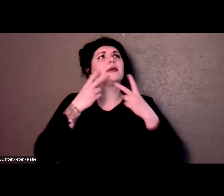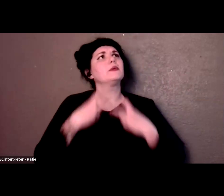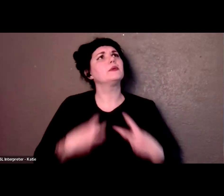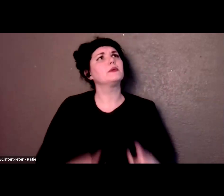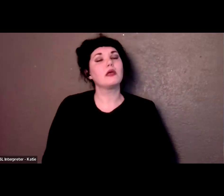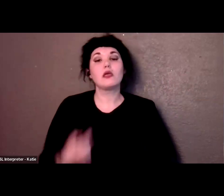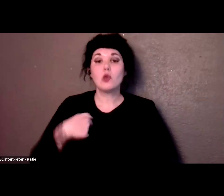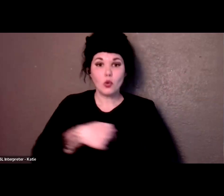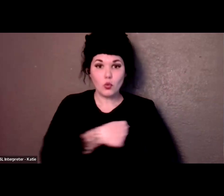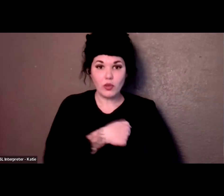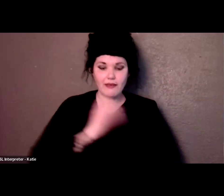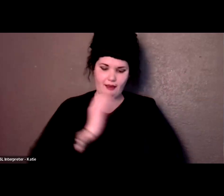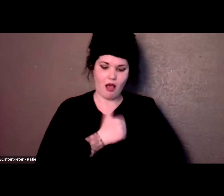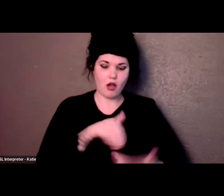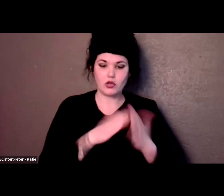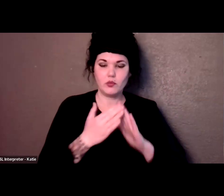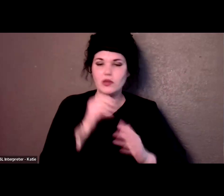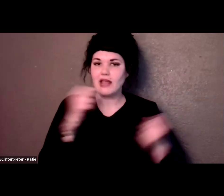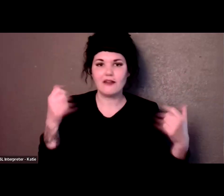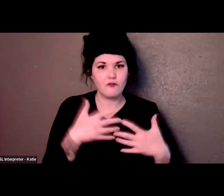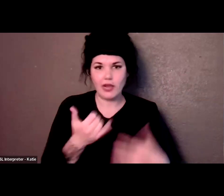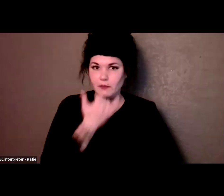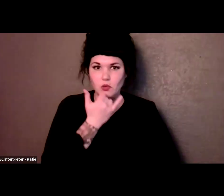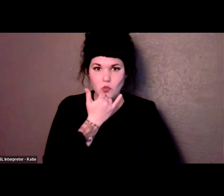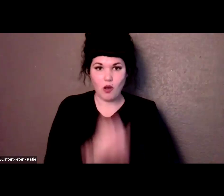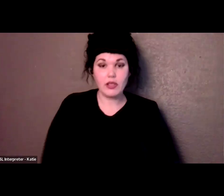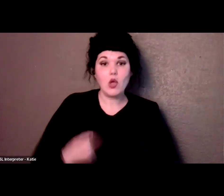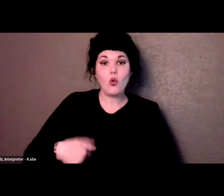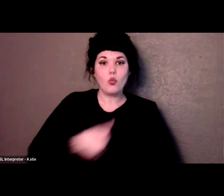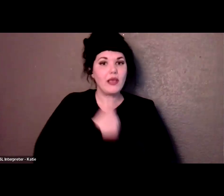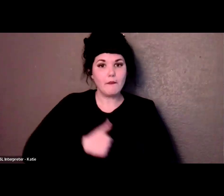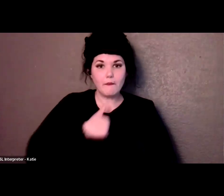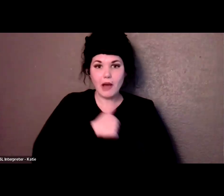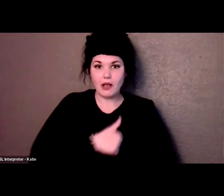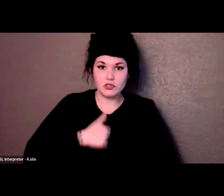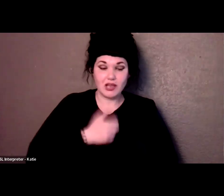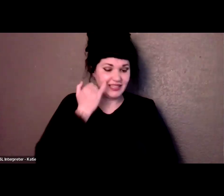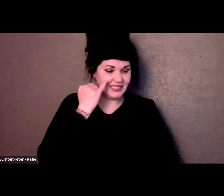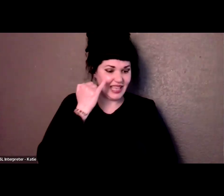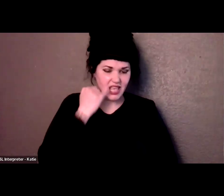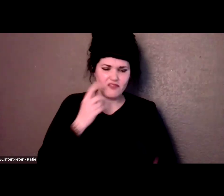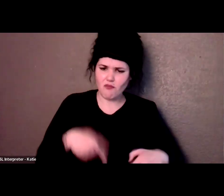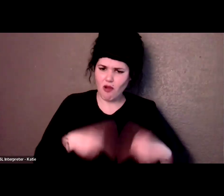that apologizes to people, we mediate disputes with people. We recognize that we are not perfect and